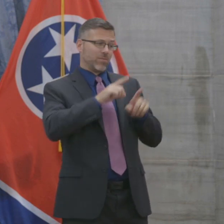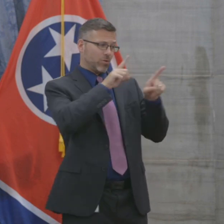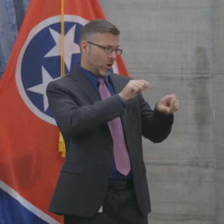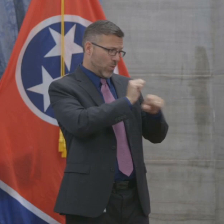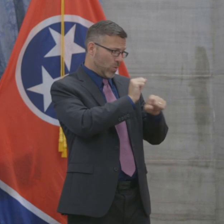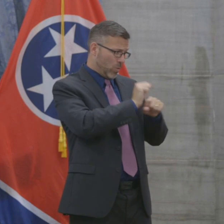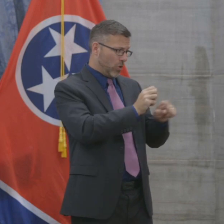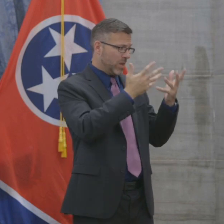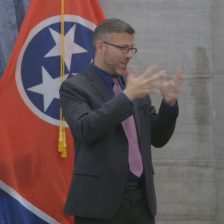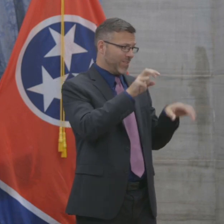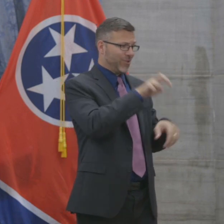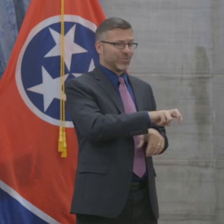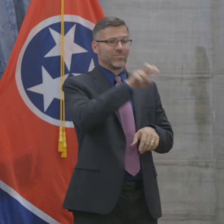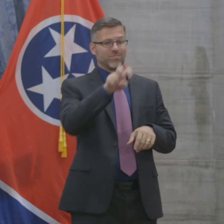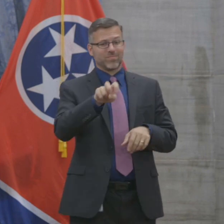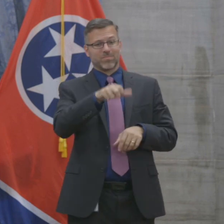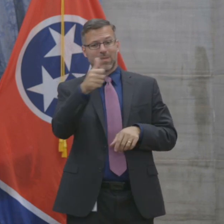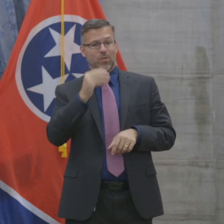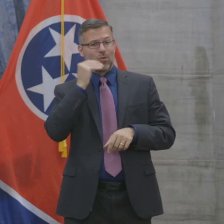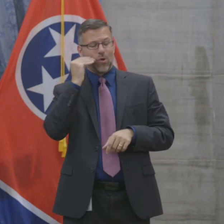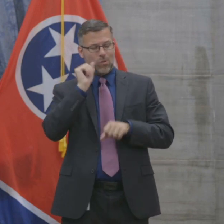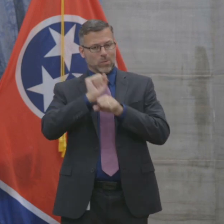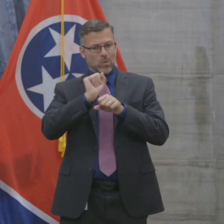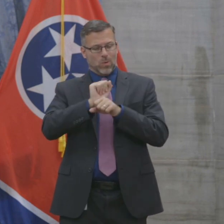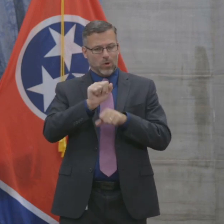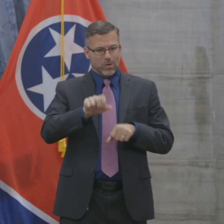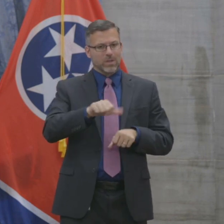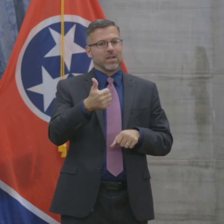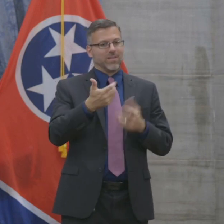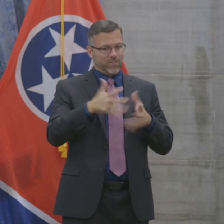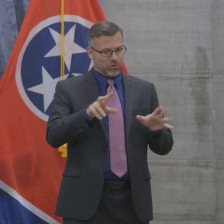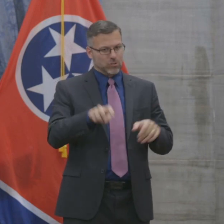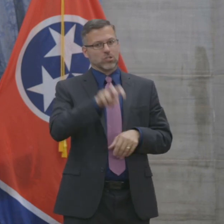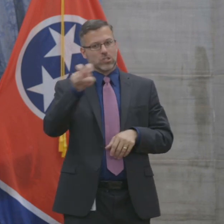promoting the opportunity that we look for all across the State of Tennessee for persons supported.